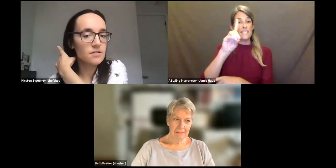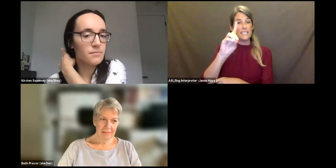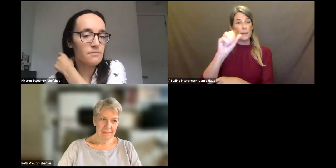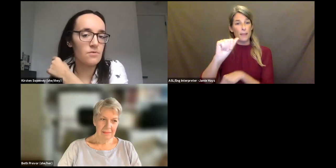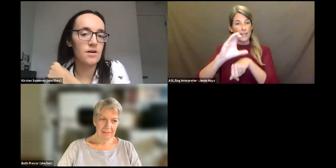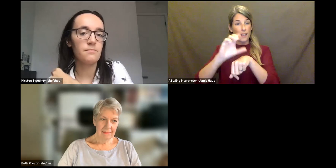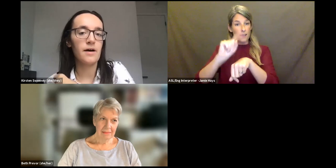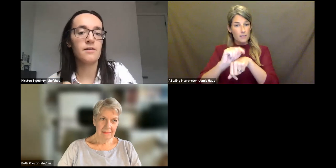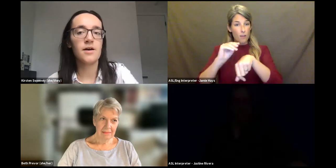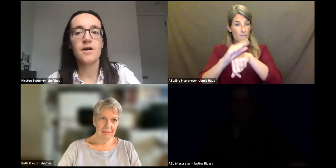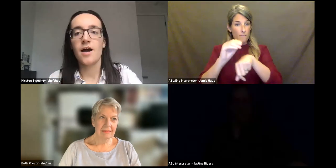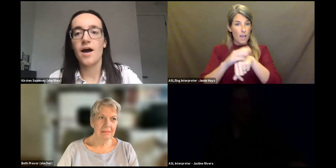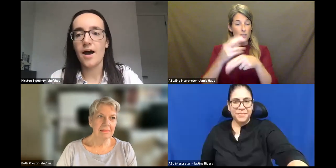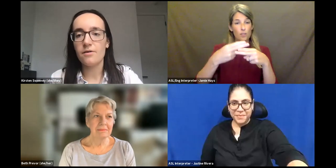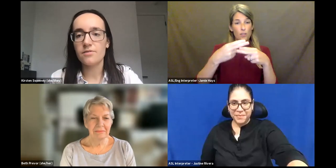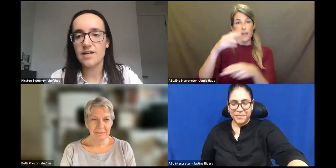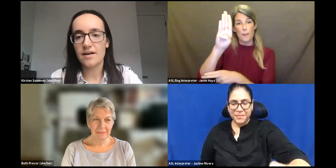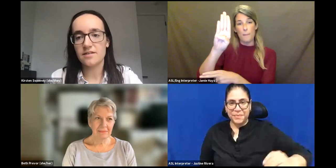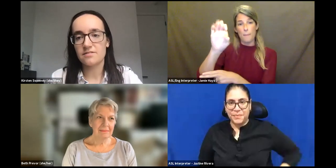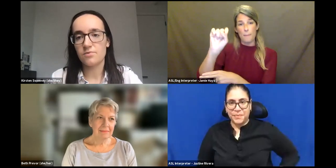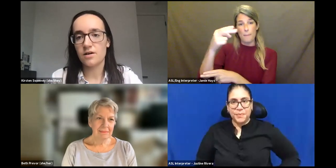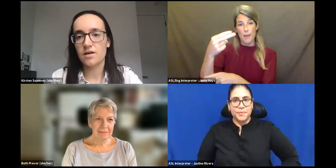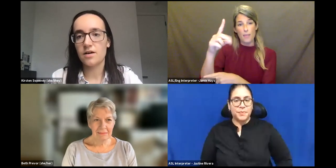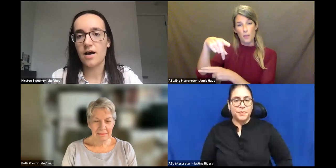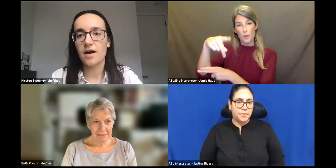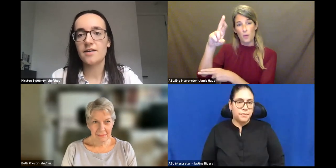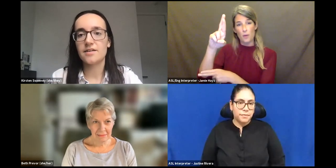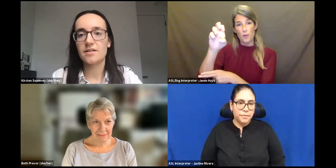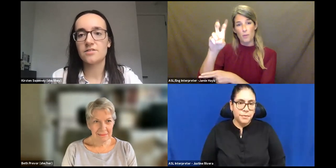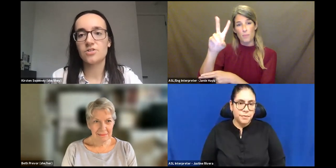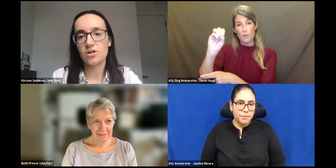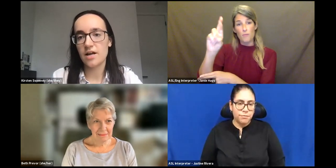little bit more about how this access work has gotten started